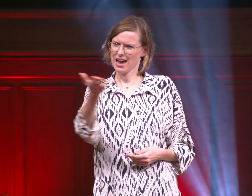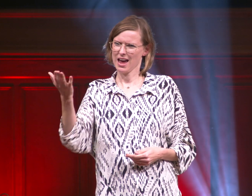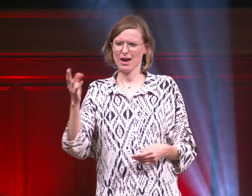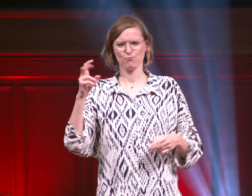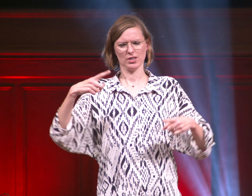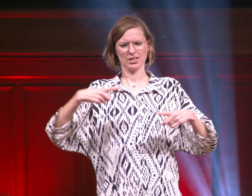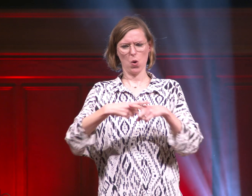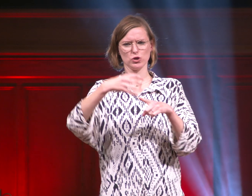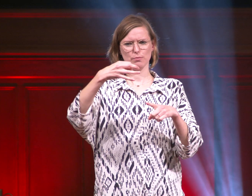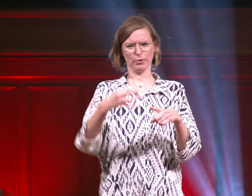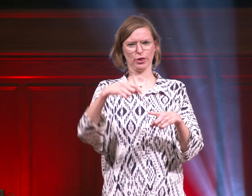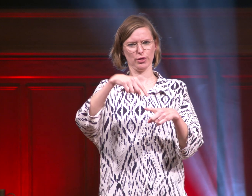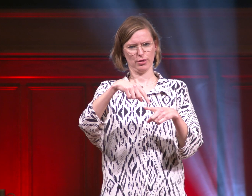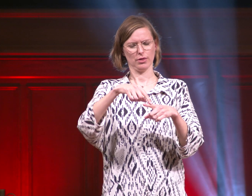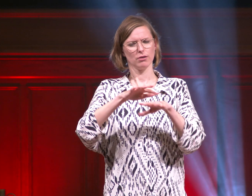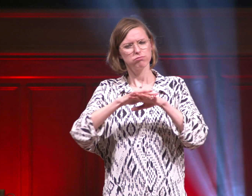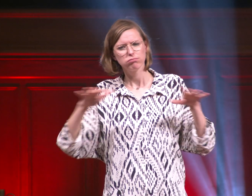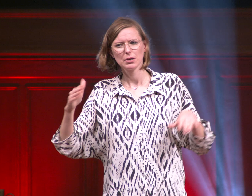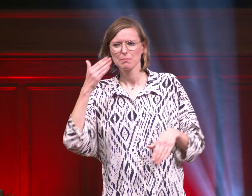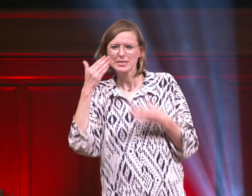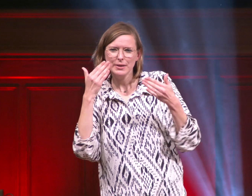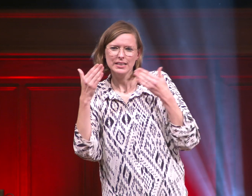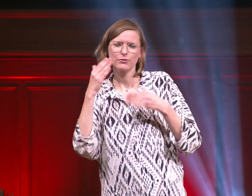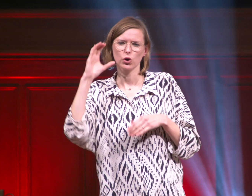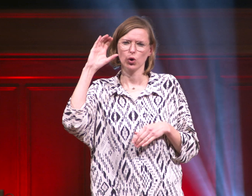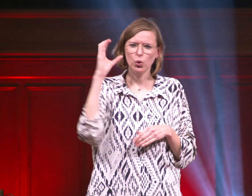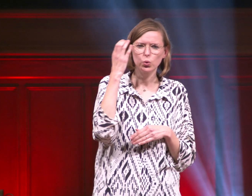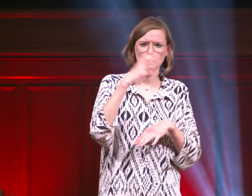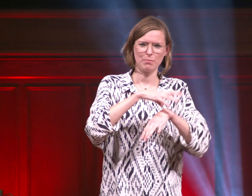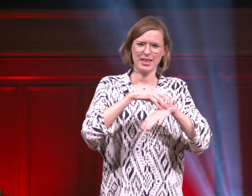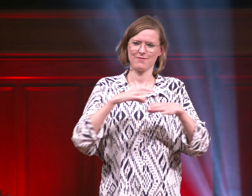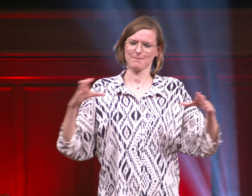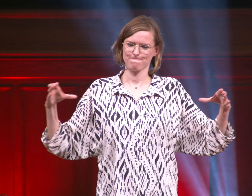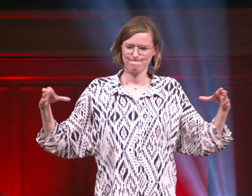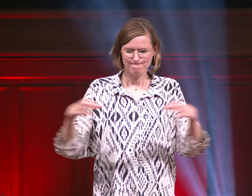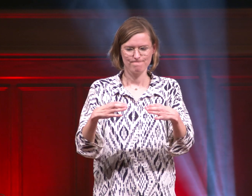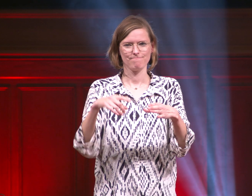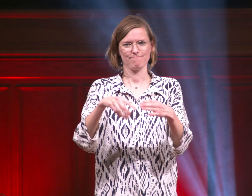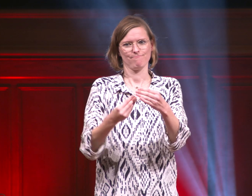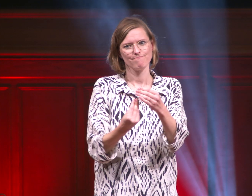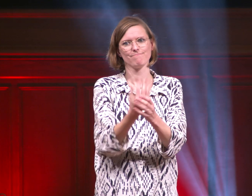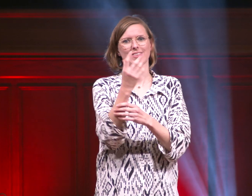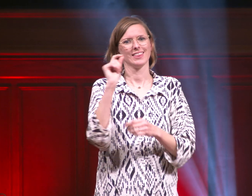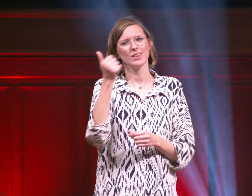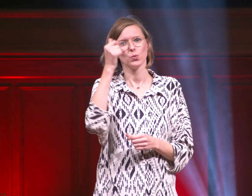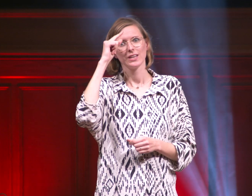I do believe that museums are an intersection for different perspectives, different cultures and experiences,